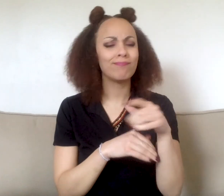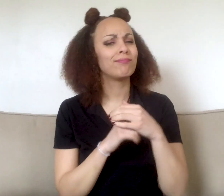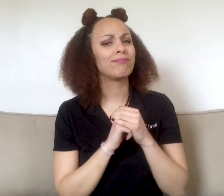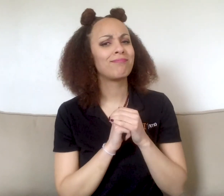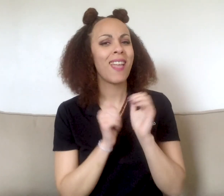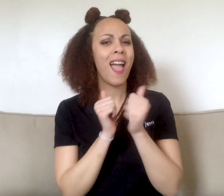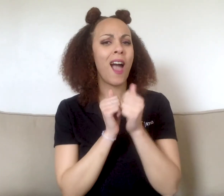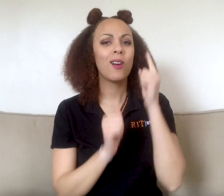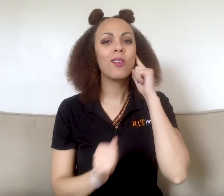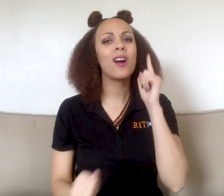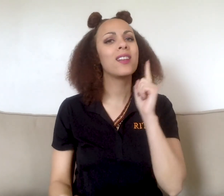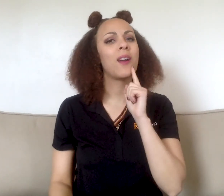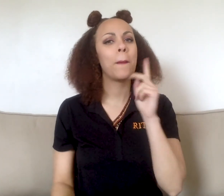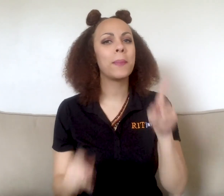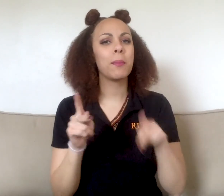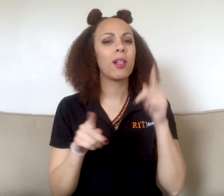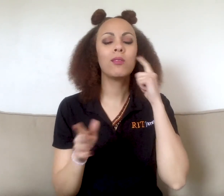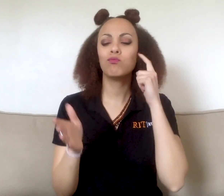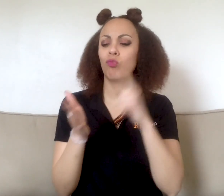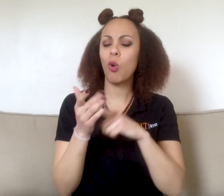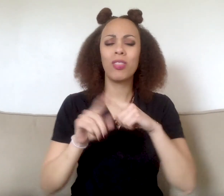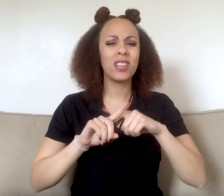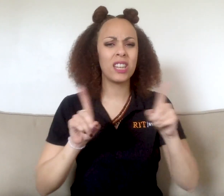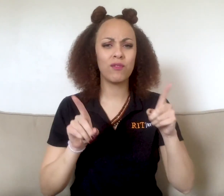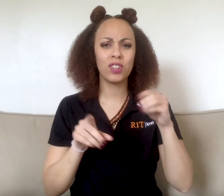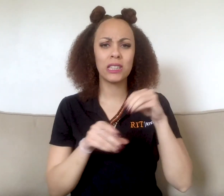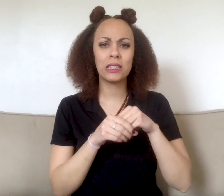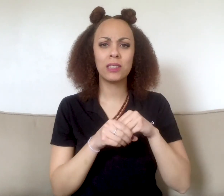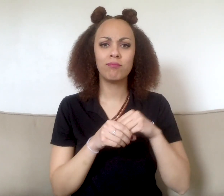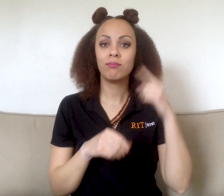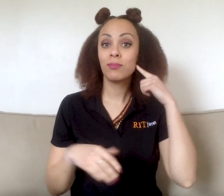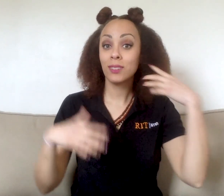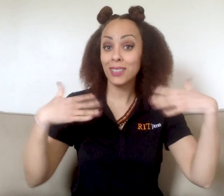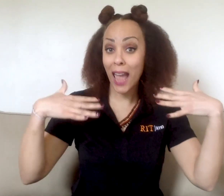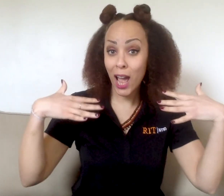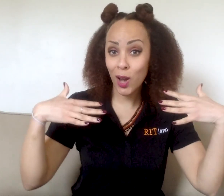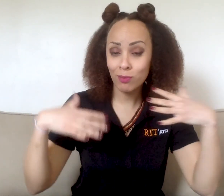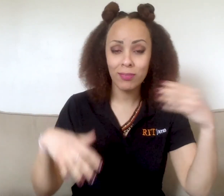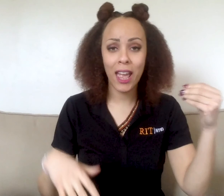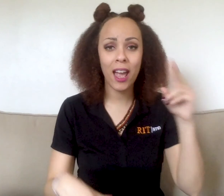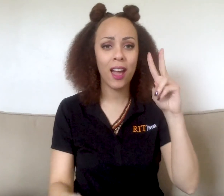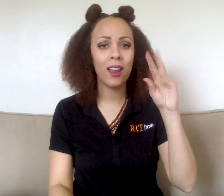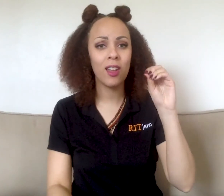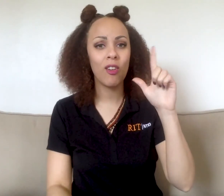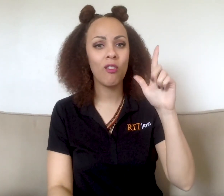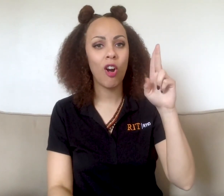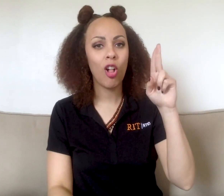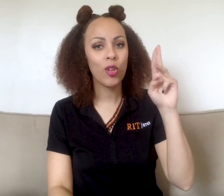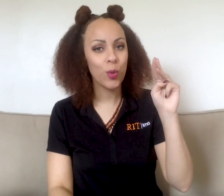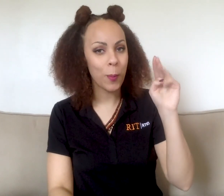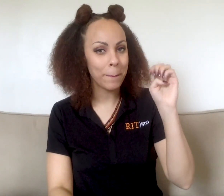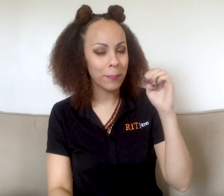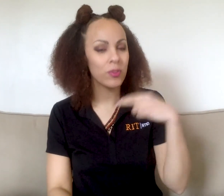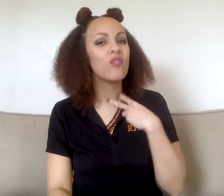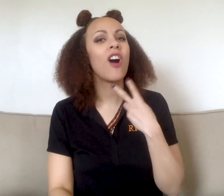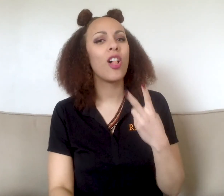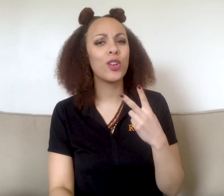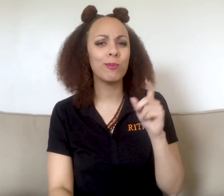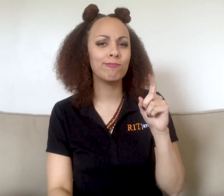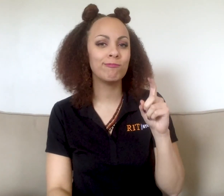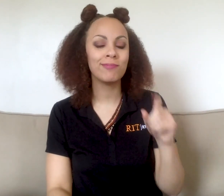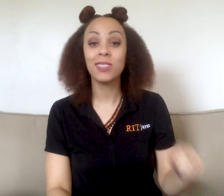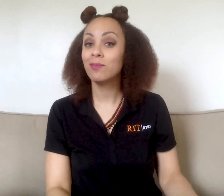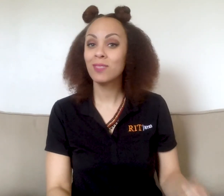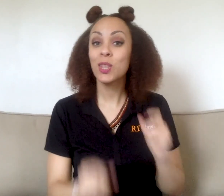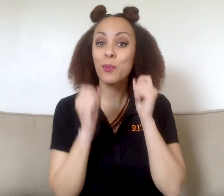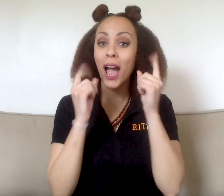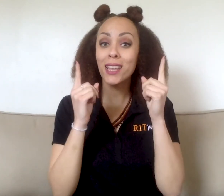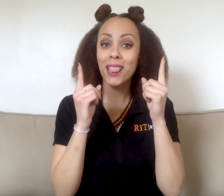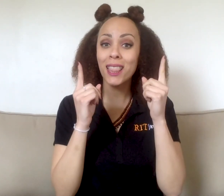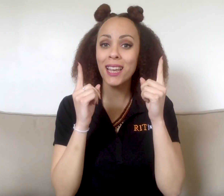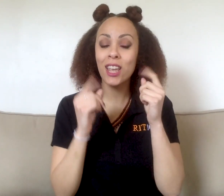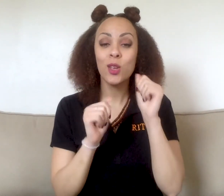Next question. How can a Deaf person notice the difference in sound or volume?